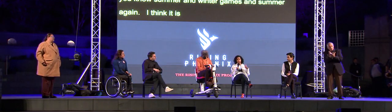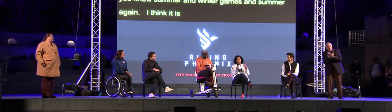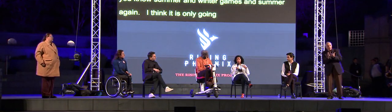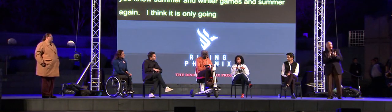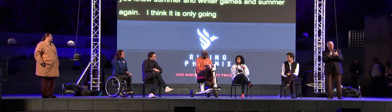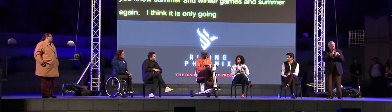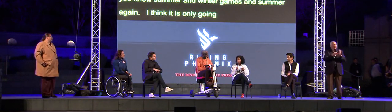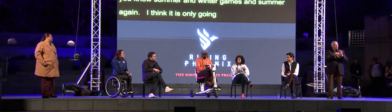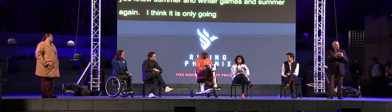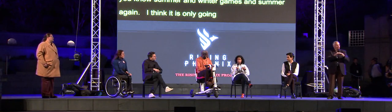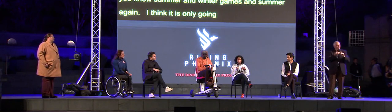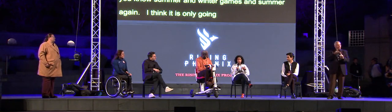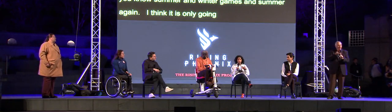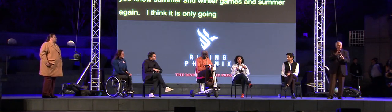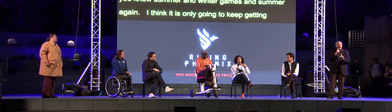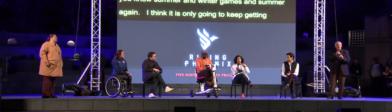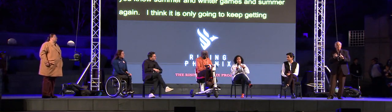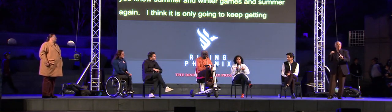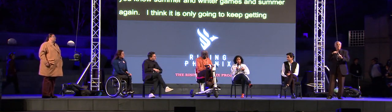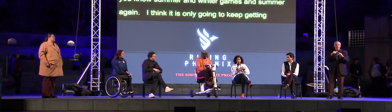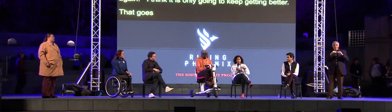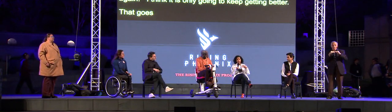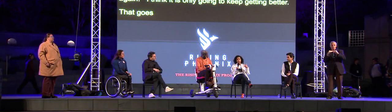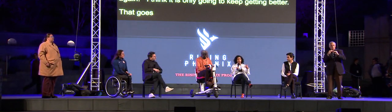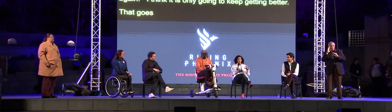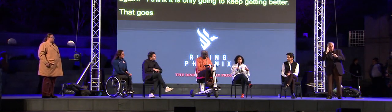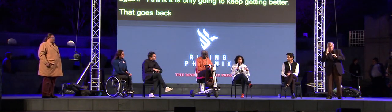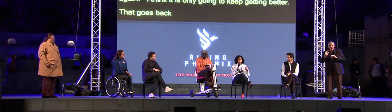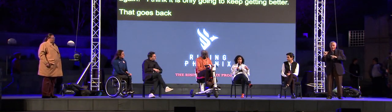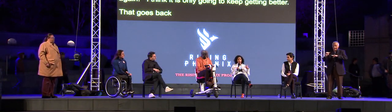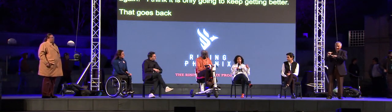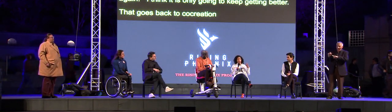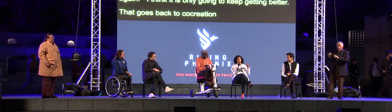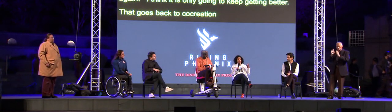I think that also goes back to co-creation, listening to the athletes, listening to their families,